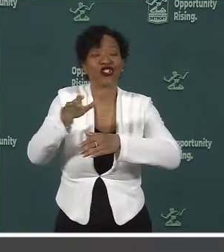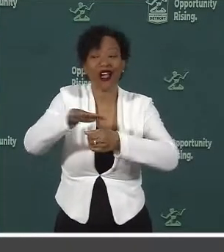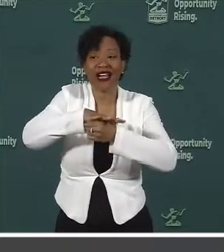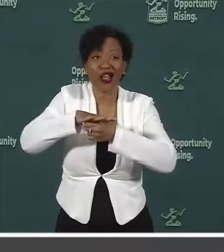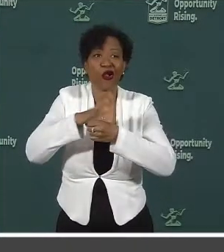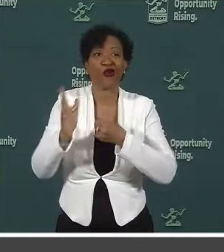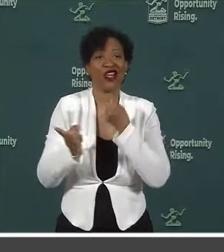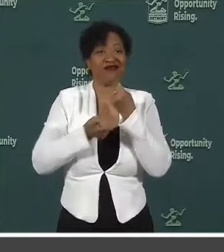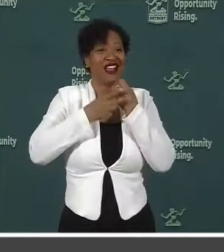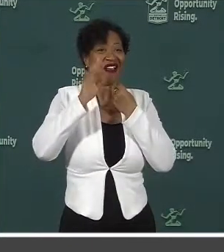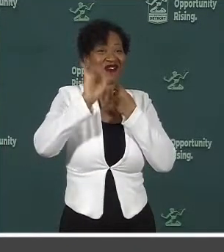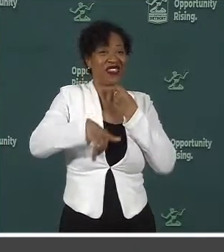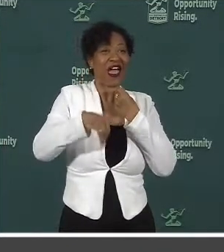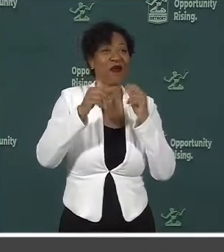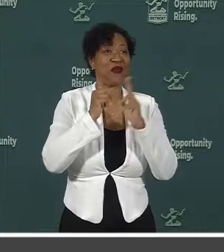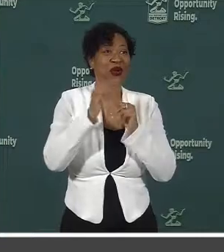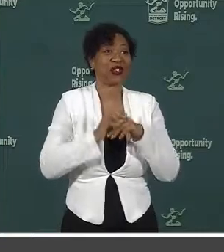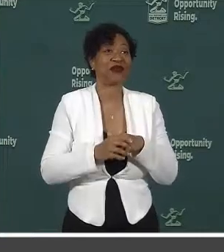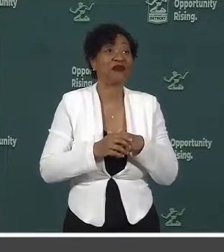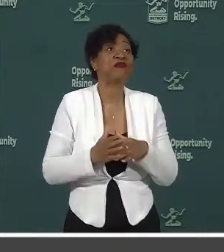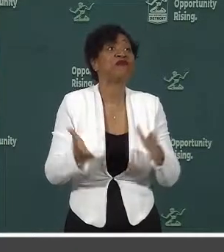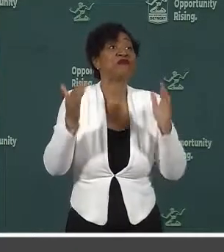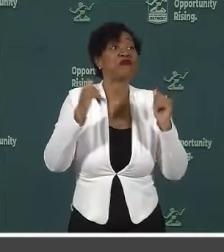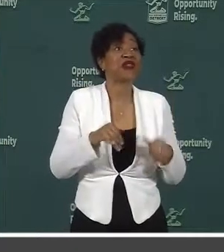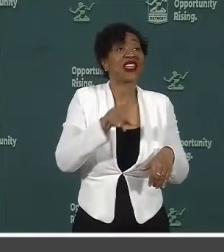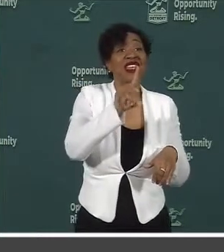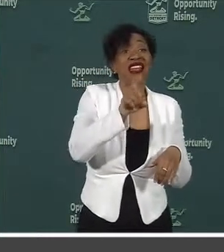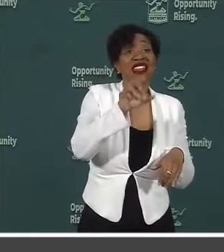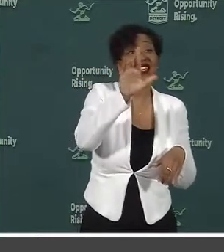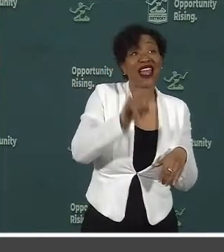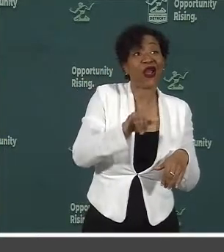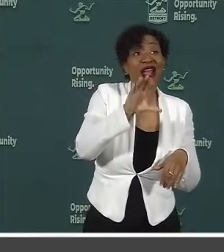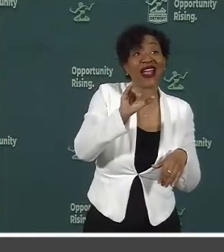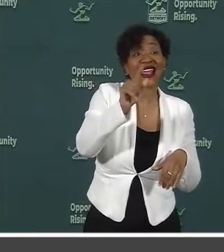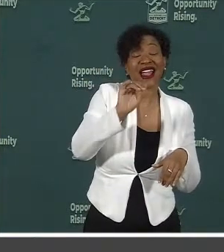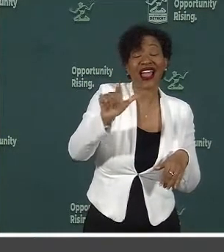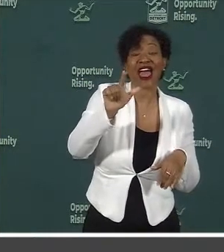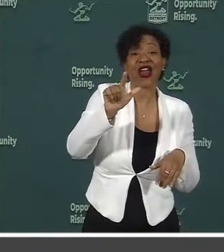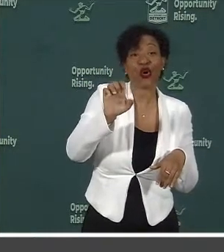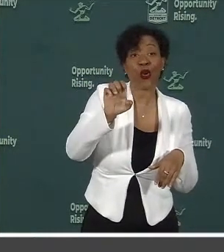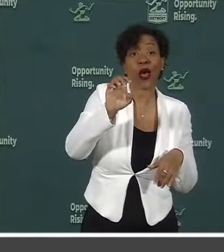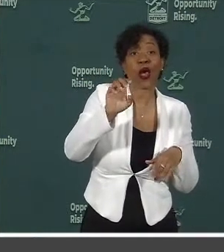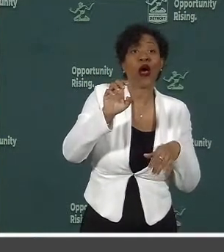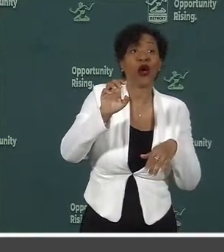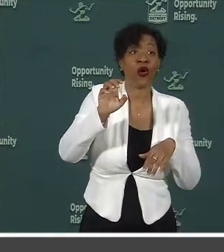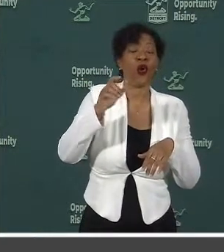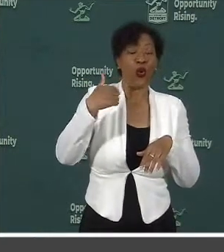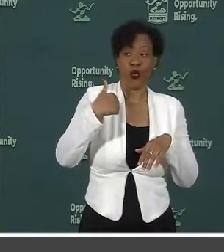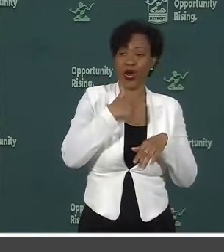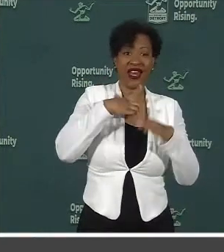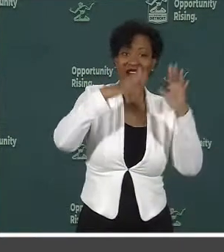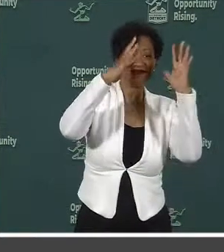DAIRY CATTLE BUILDING ON THE FAIRGROUNDS AND INSTEAD OF KNOCKING DOWN WE'RE TURNING IT INTO AN INDOOR TRANSIT CENTER